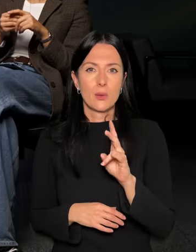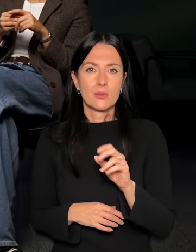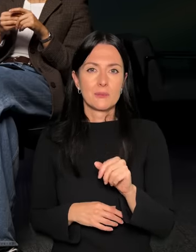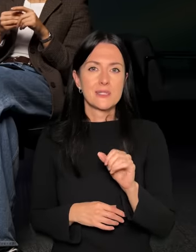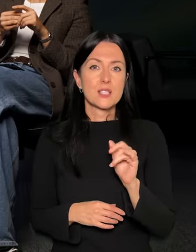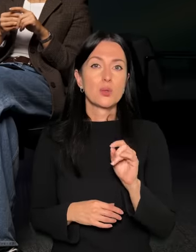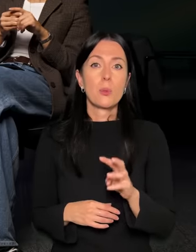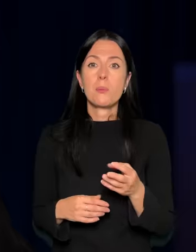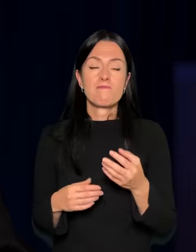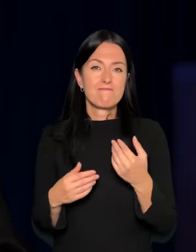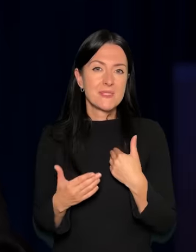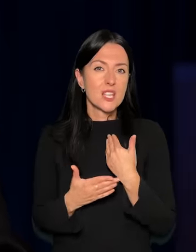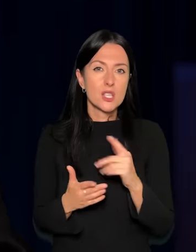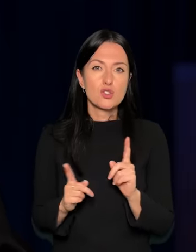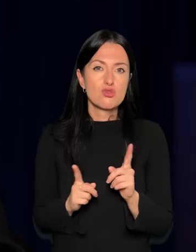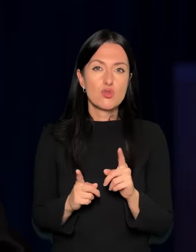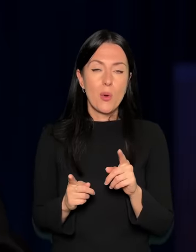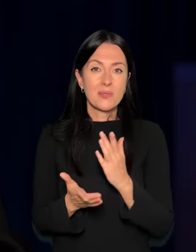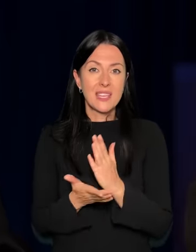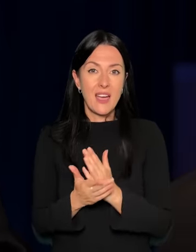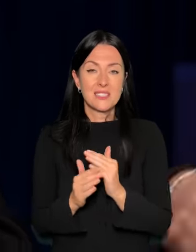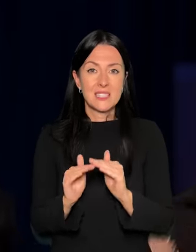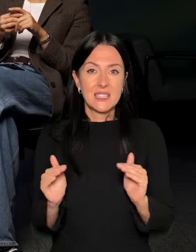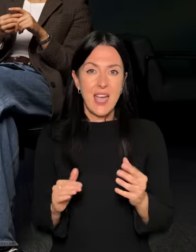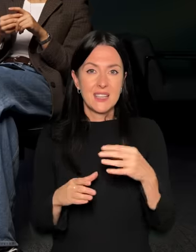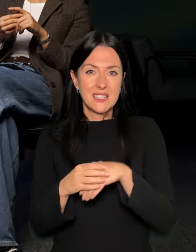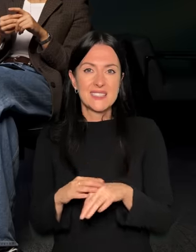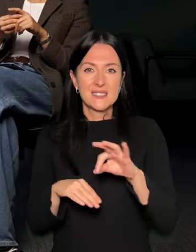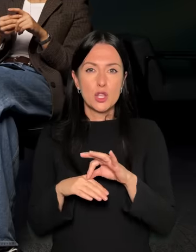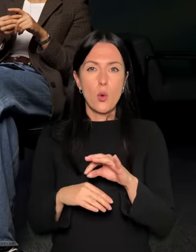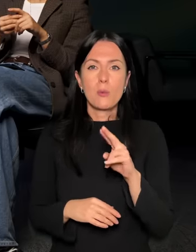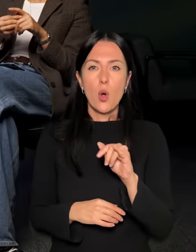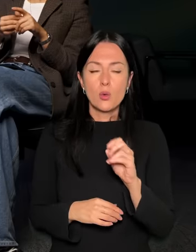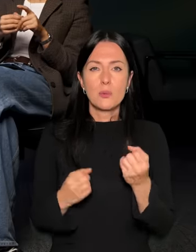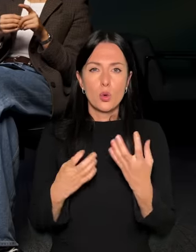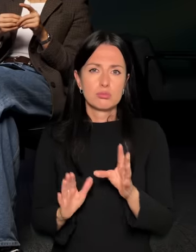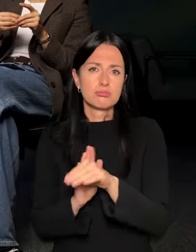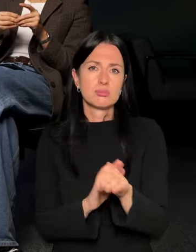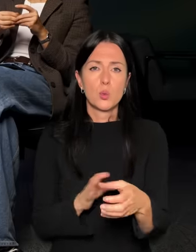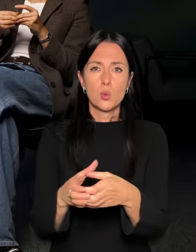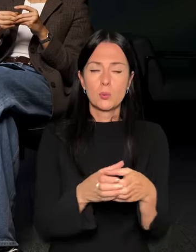I believe that having children with Down syndrome in the same groups as other children